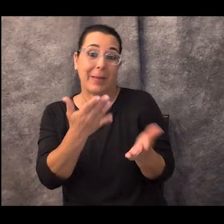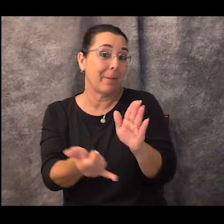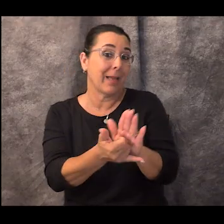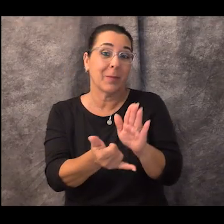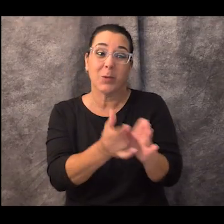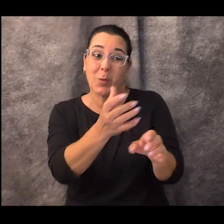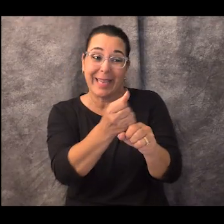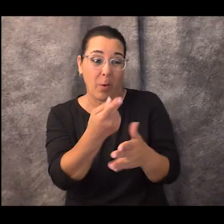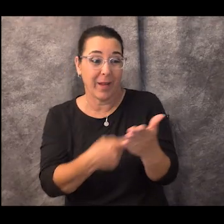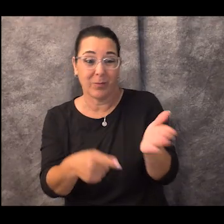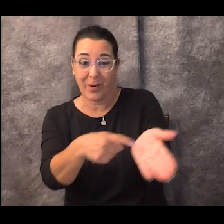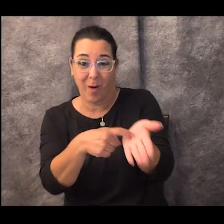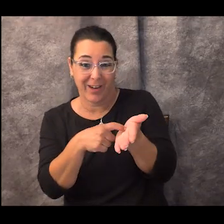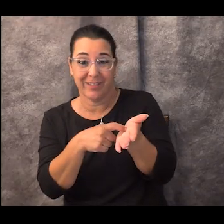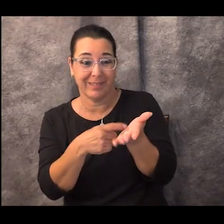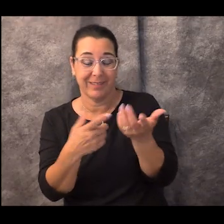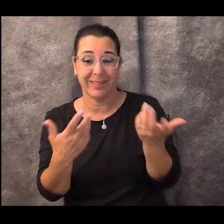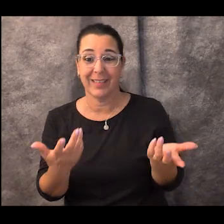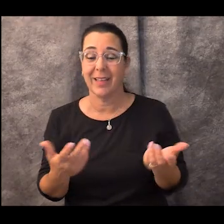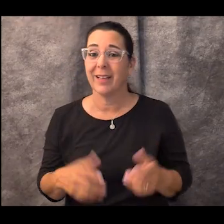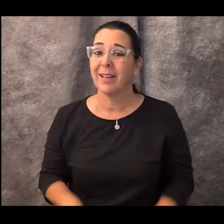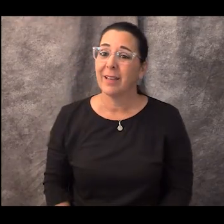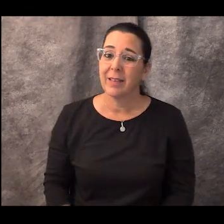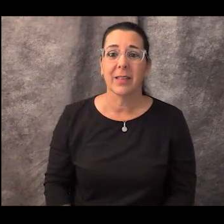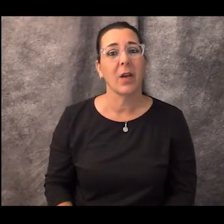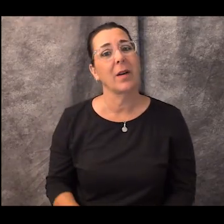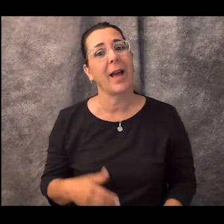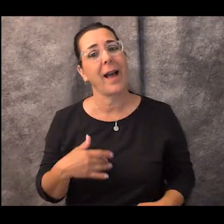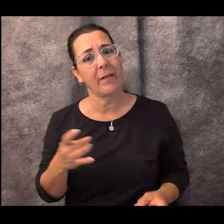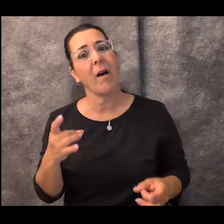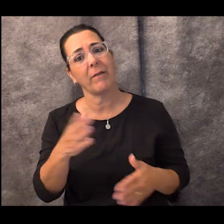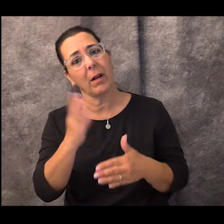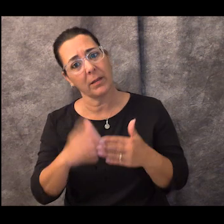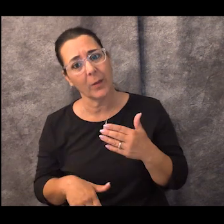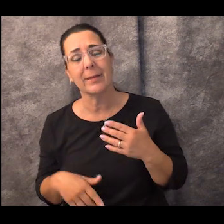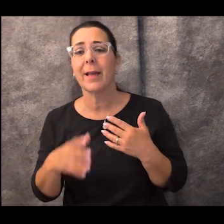So it's these are just things that they have really big consequences. And elections are really delicate.